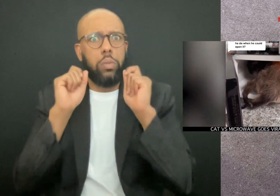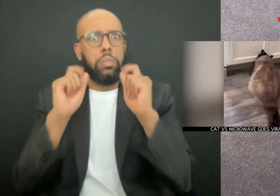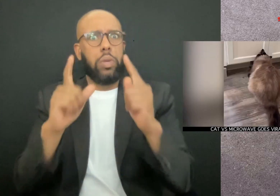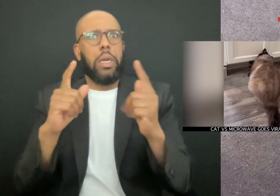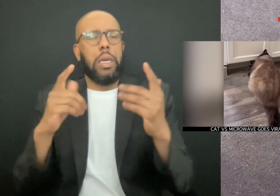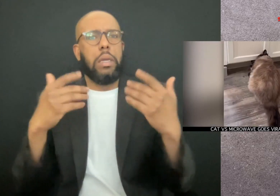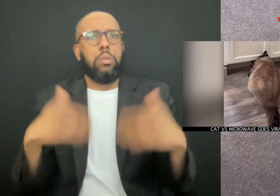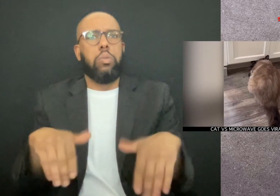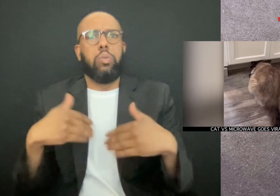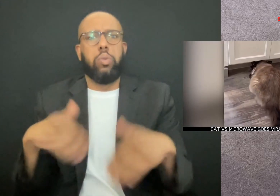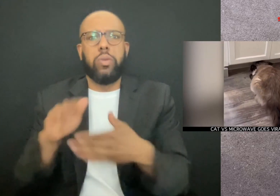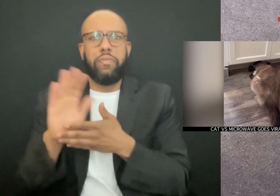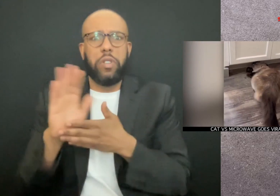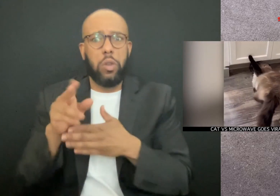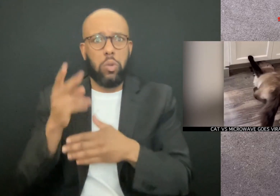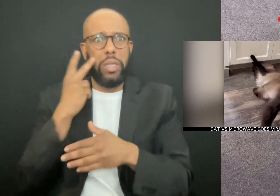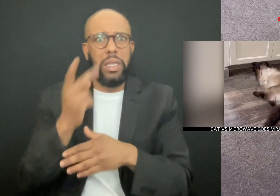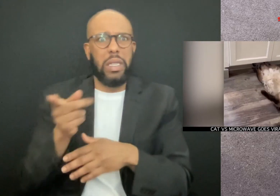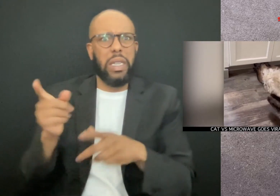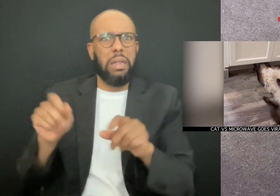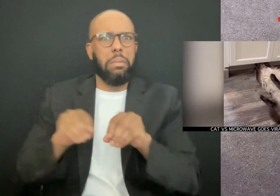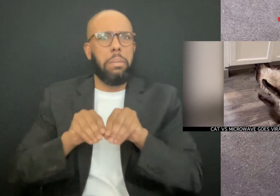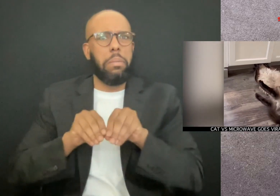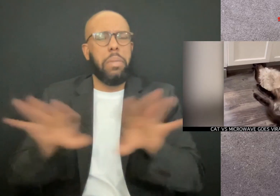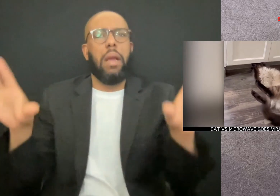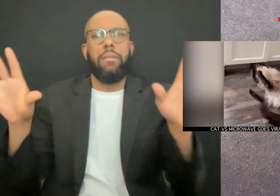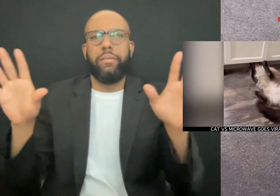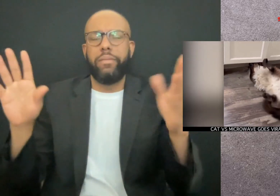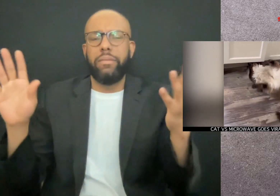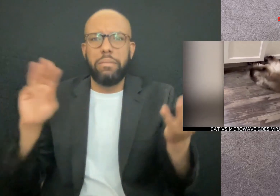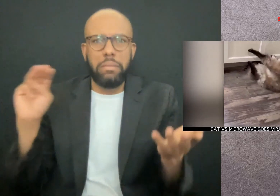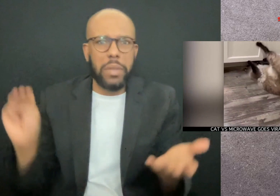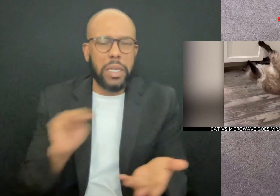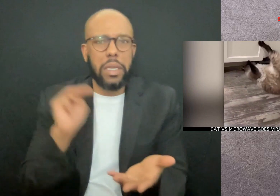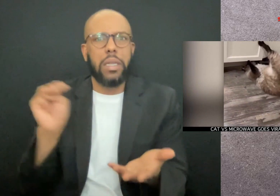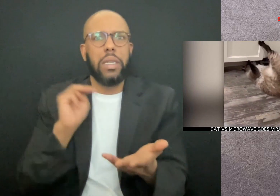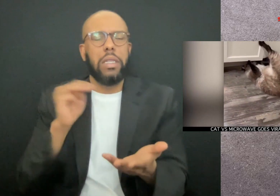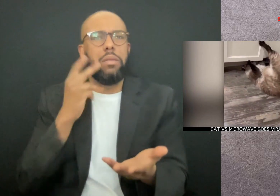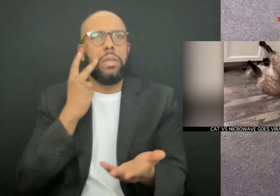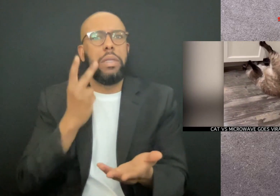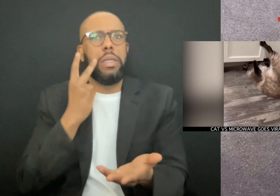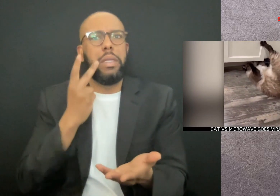eight seconds no surprise the video has gone viral racking up millions of views